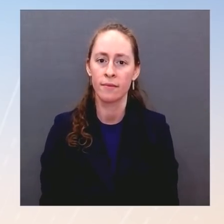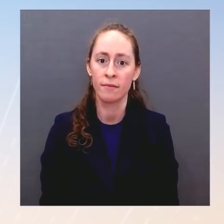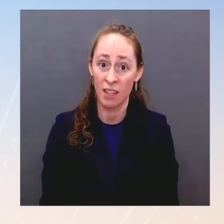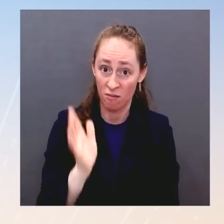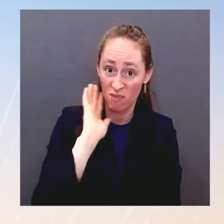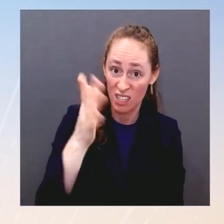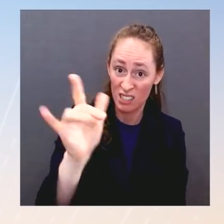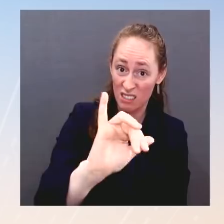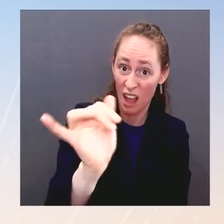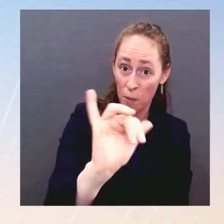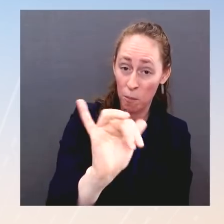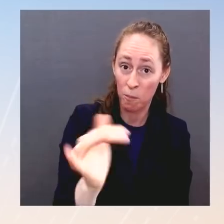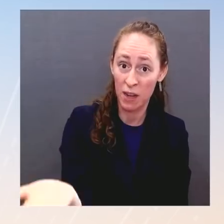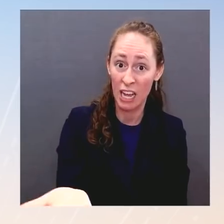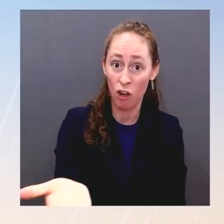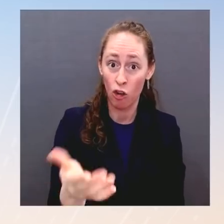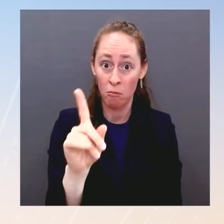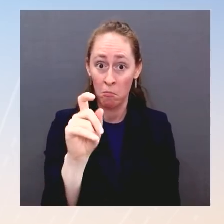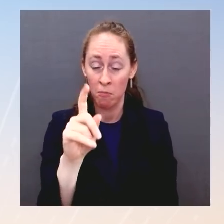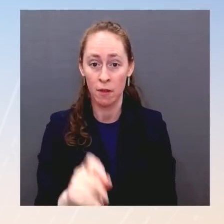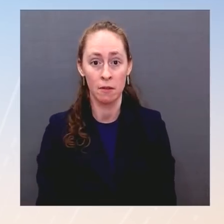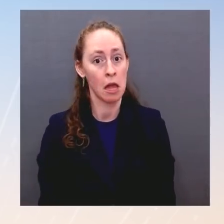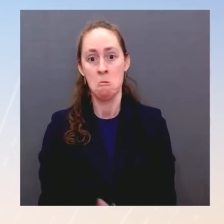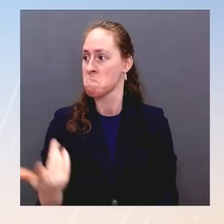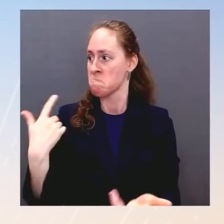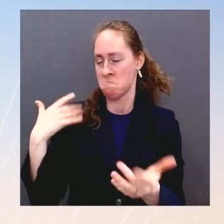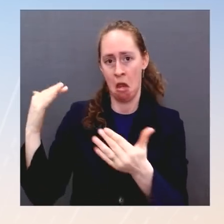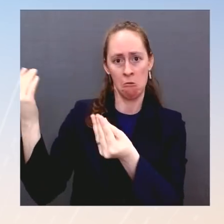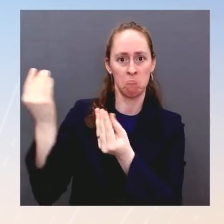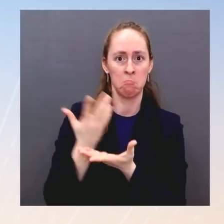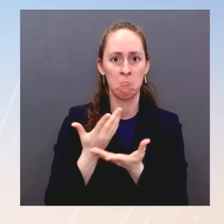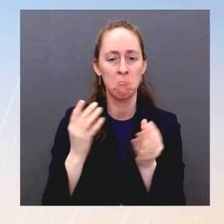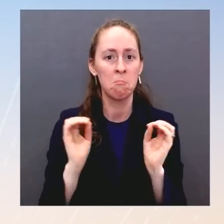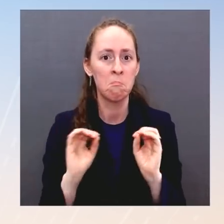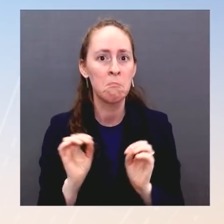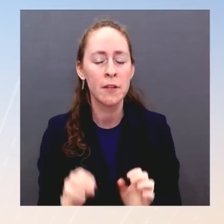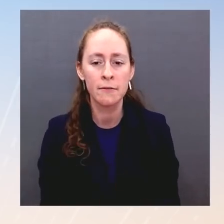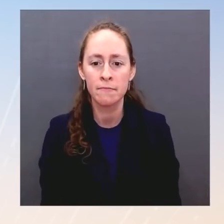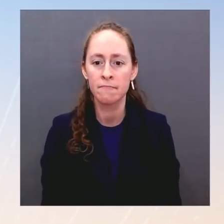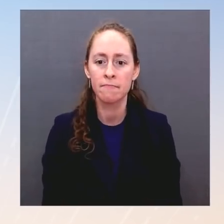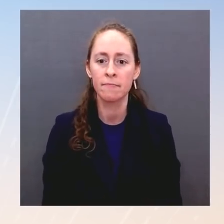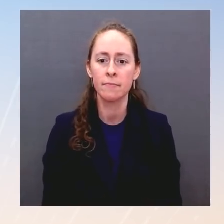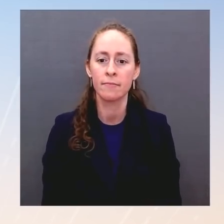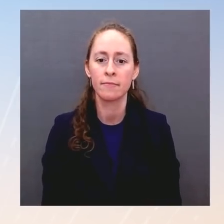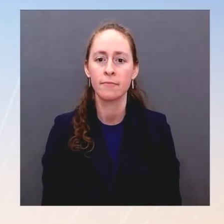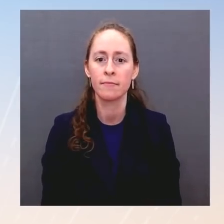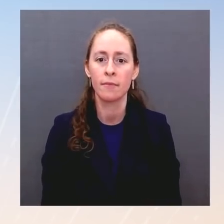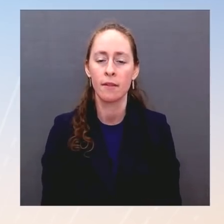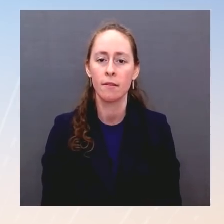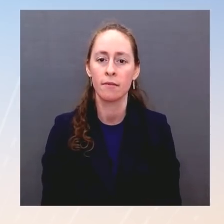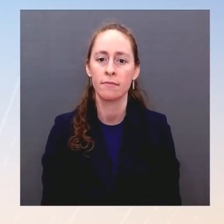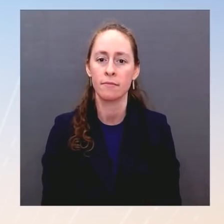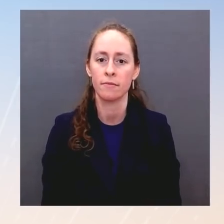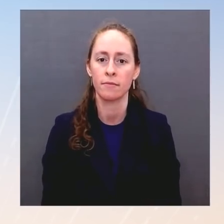The Press: Okay. And another question. We've seen these predictions from the Defense Department, from the State Department about Kyiv falling to Russia.